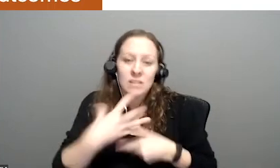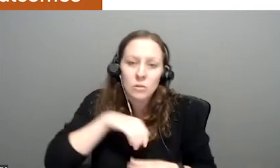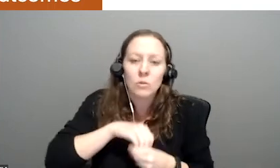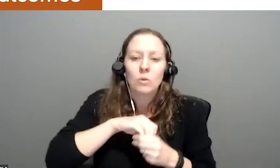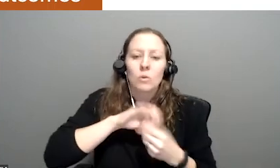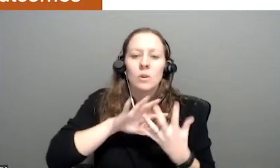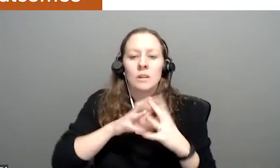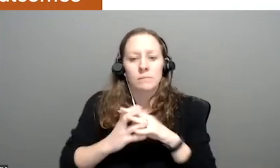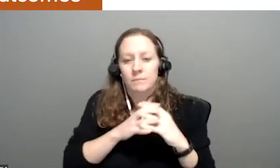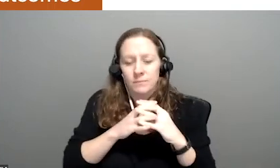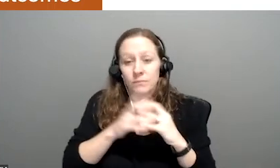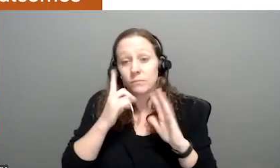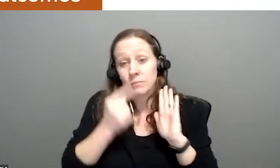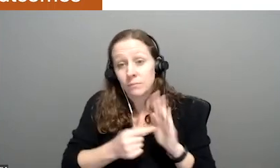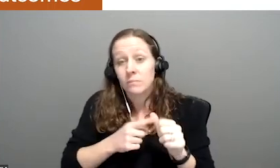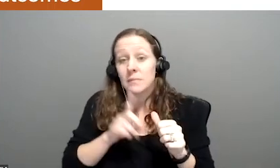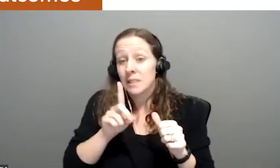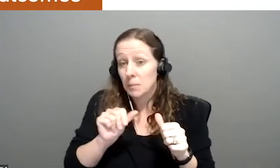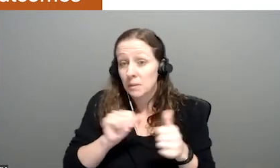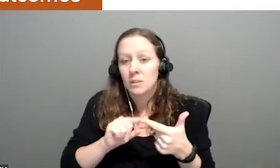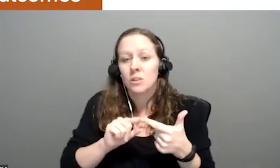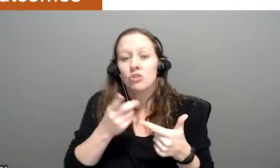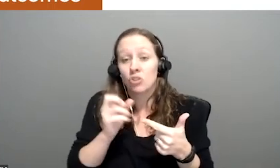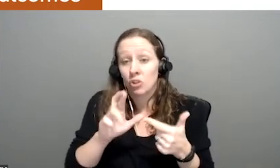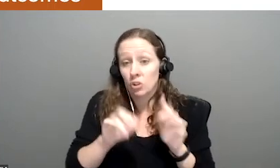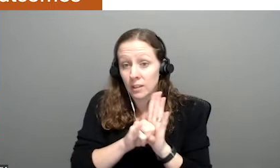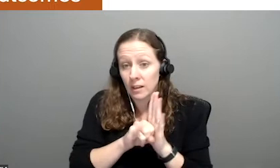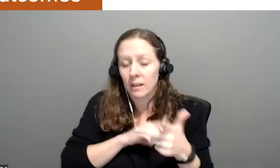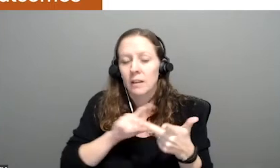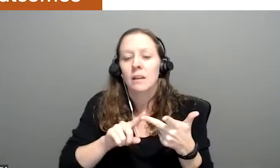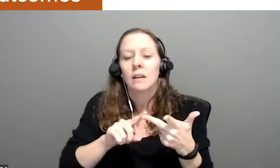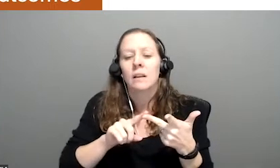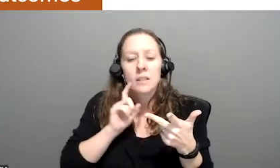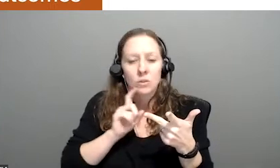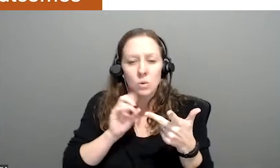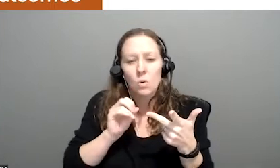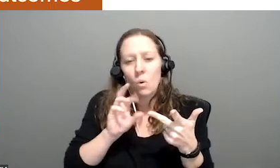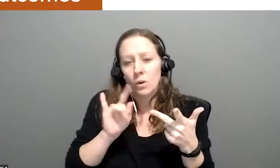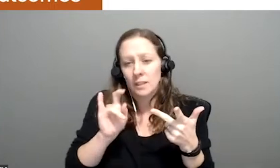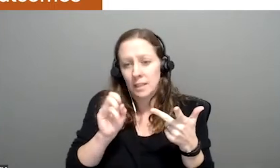identity, sexual orientation, indigenous identity, immigrant status, invisible minority status.